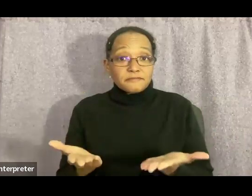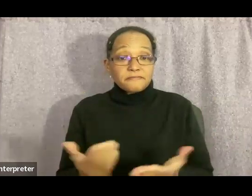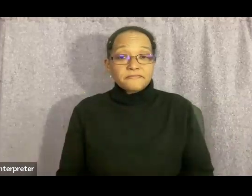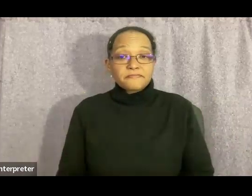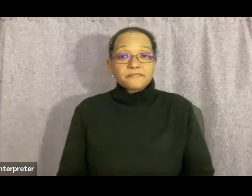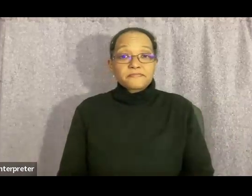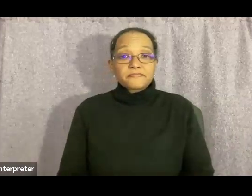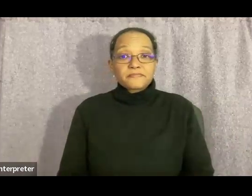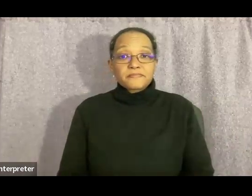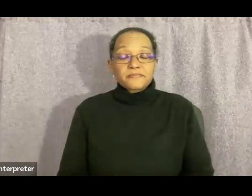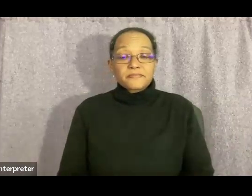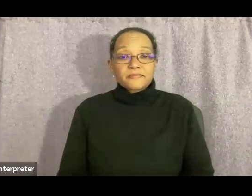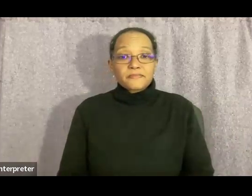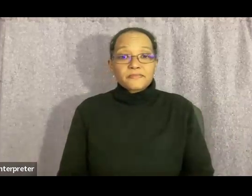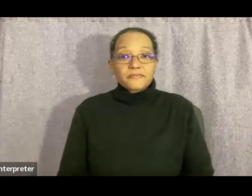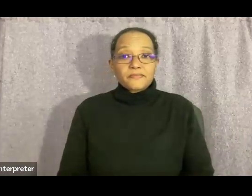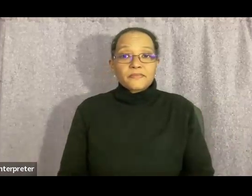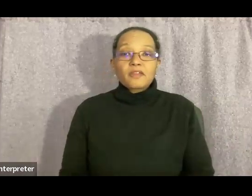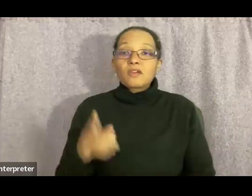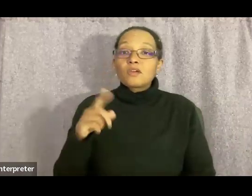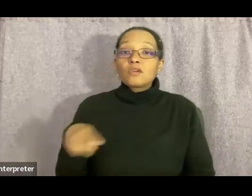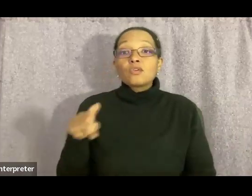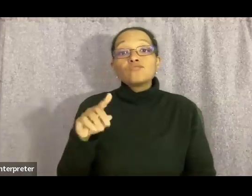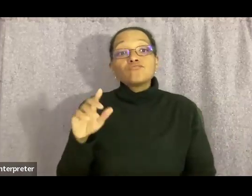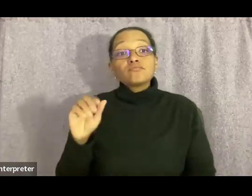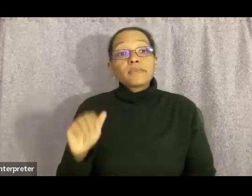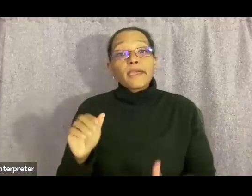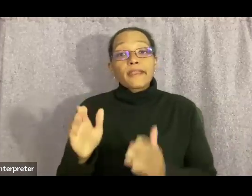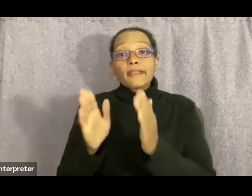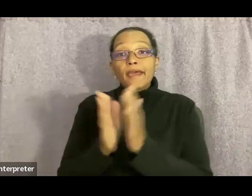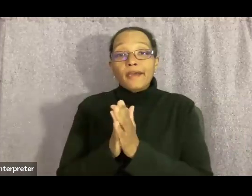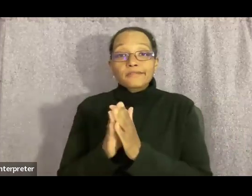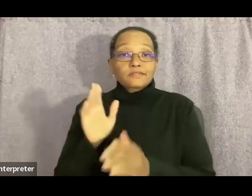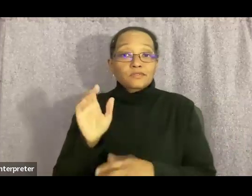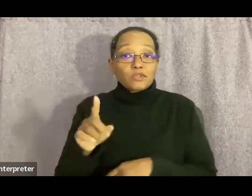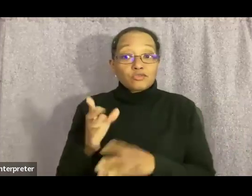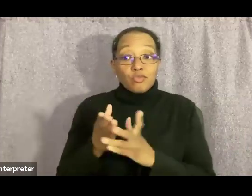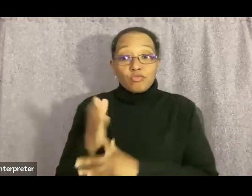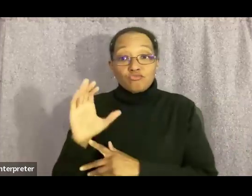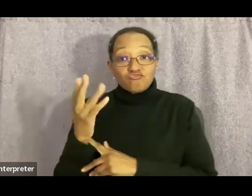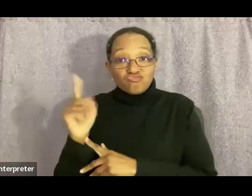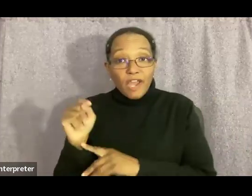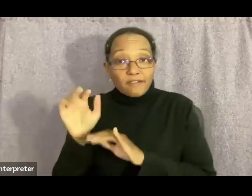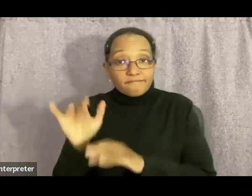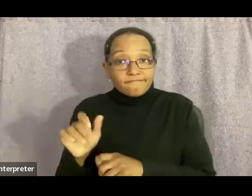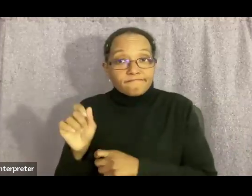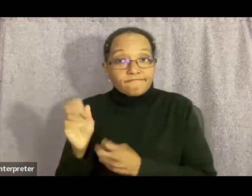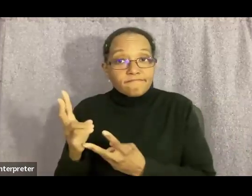Which you can chat or speak.